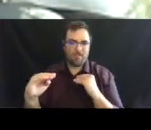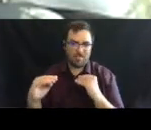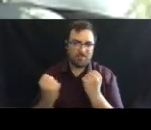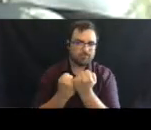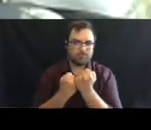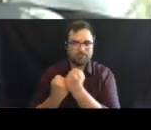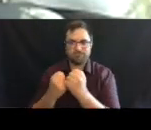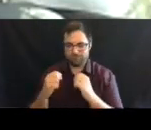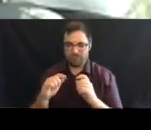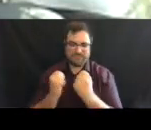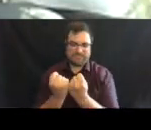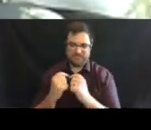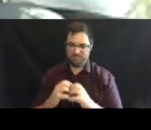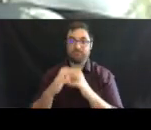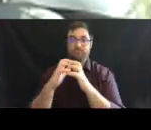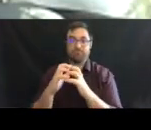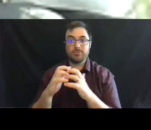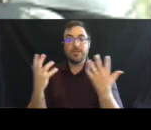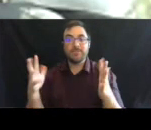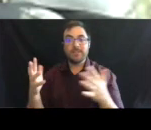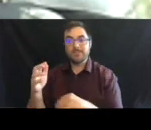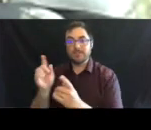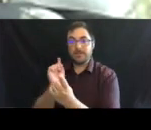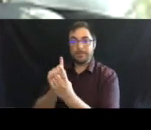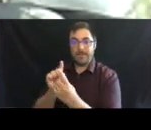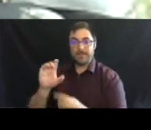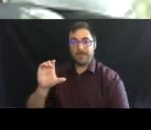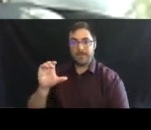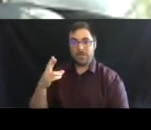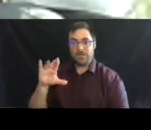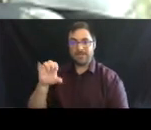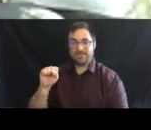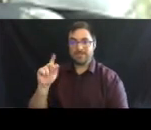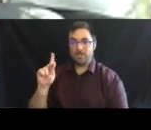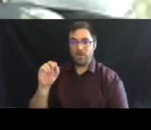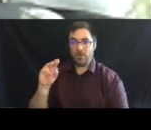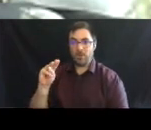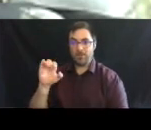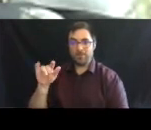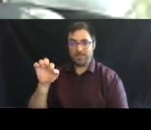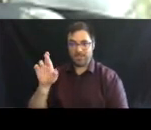You met Chris Kometer earlier. She is our Wisconsin Sound Beginnings early intervention